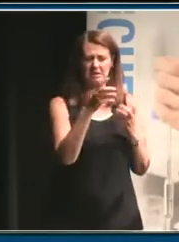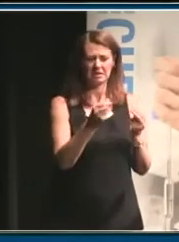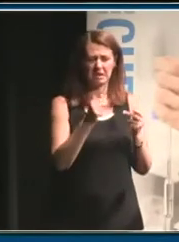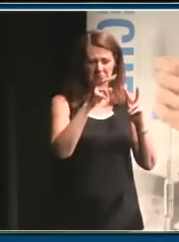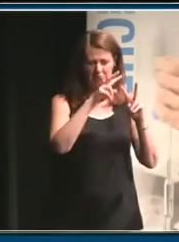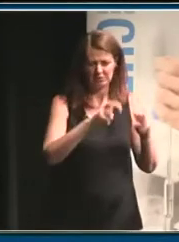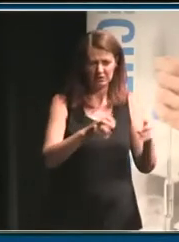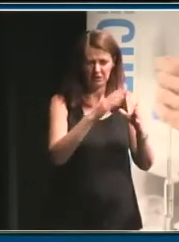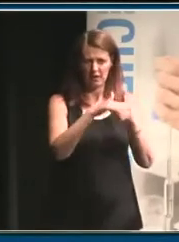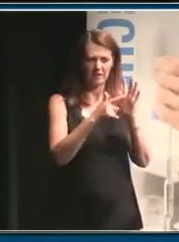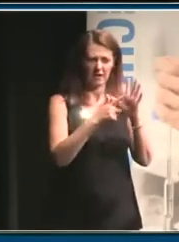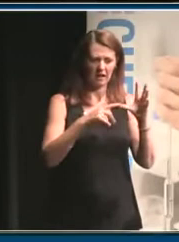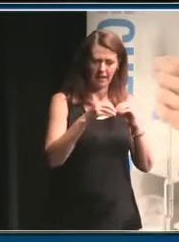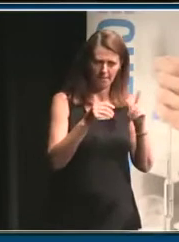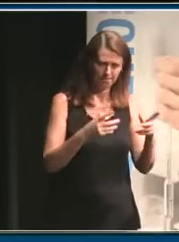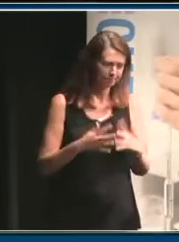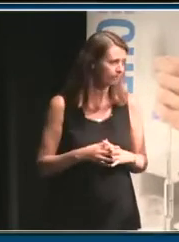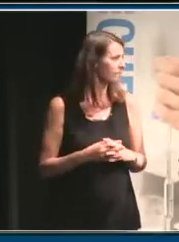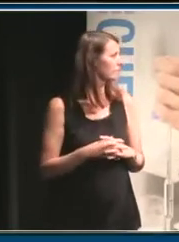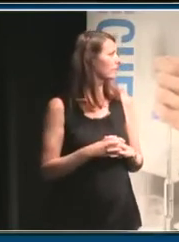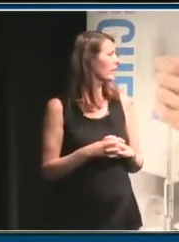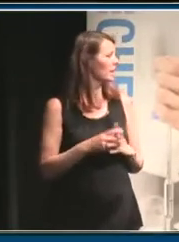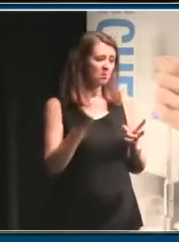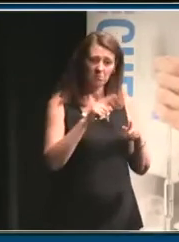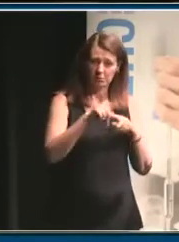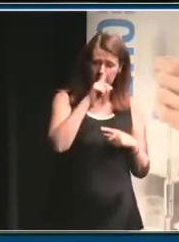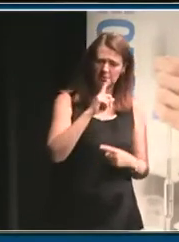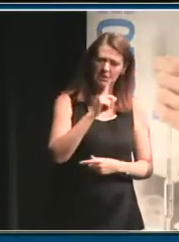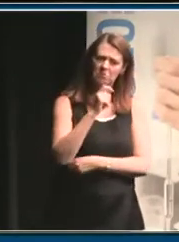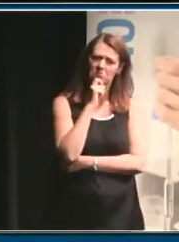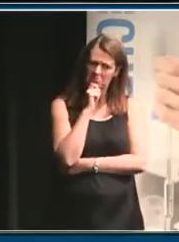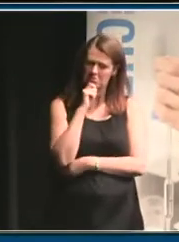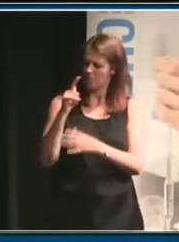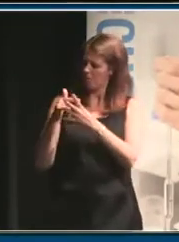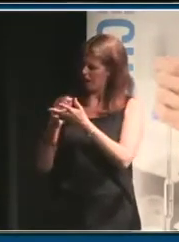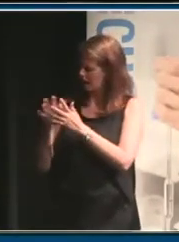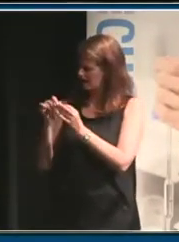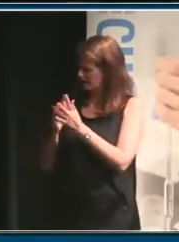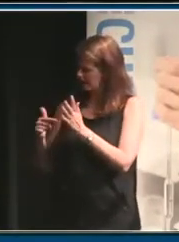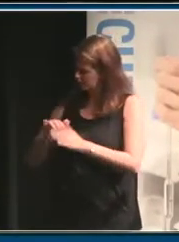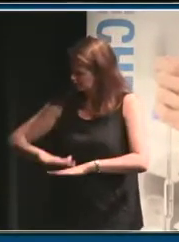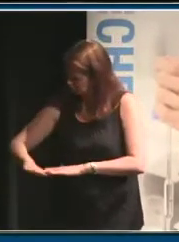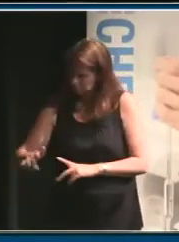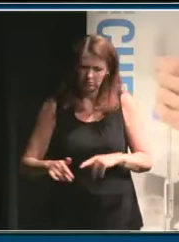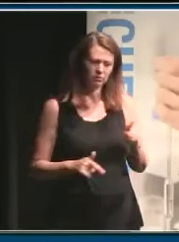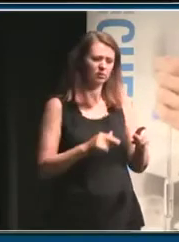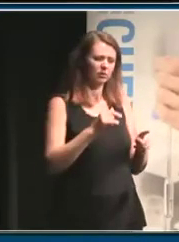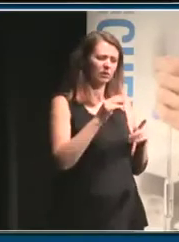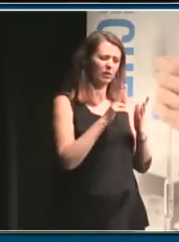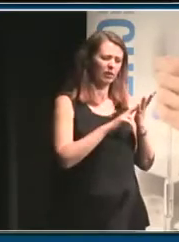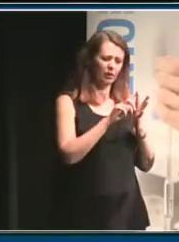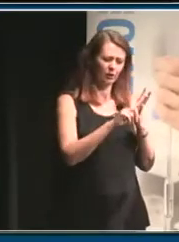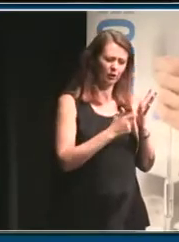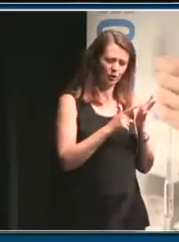with laboratory animals. Now most people would say asphalt, neuroscience… that doesn't seem normal.